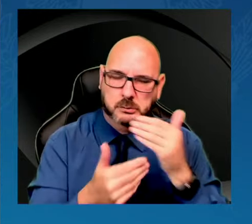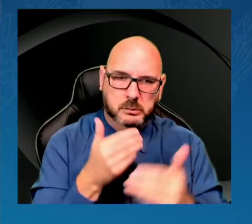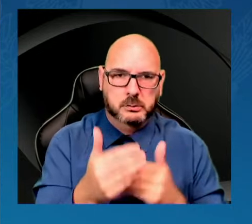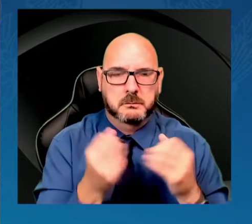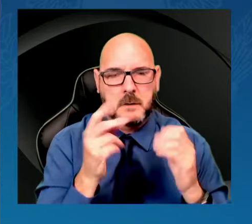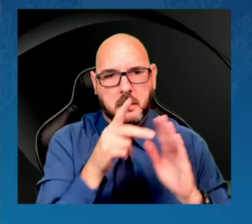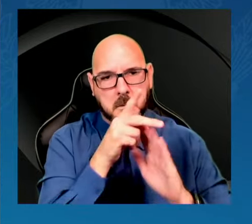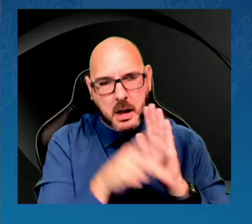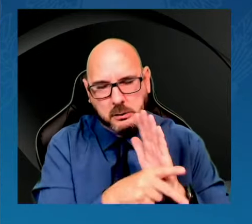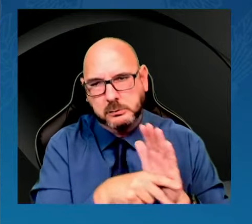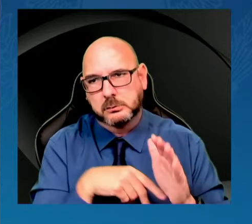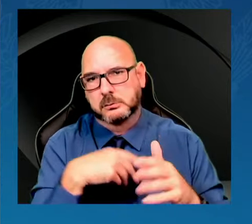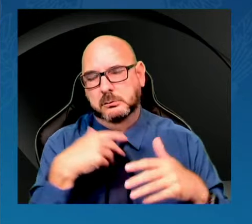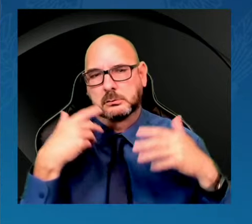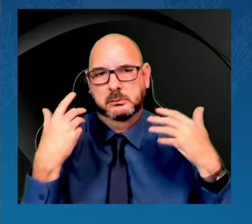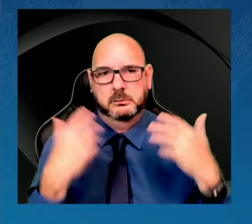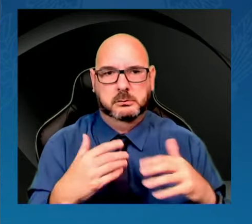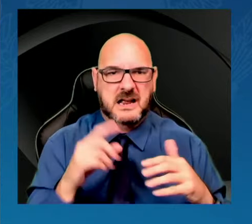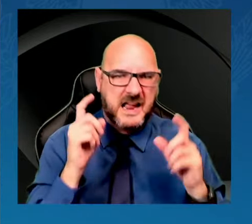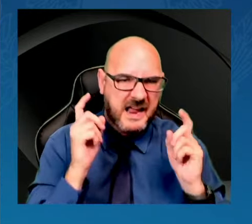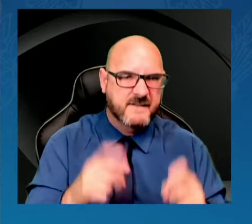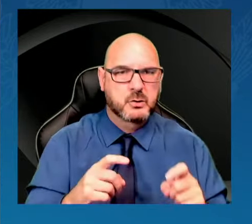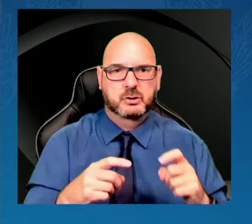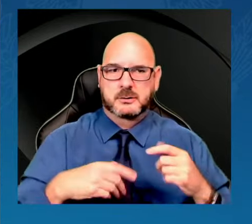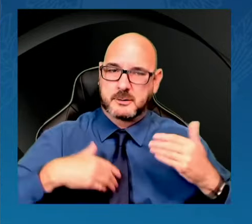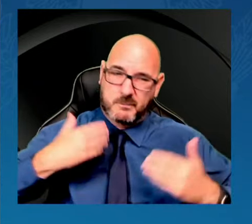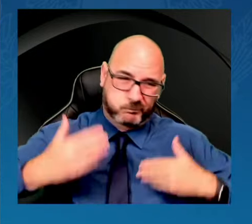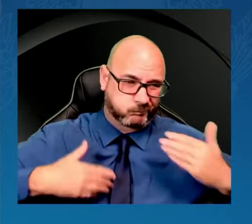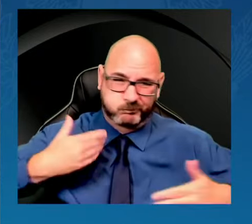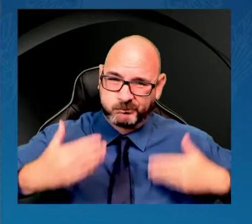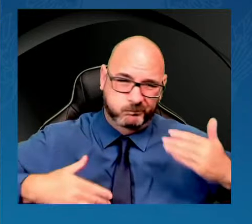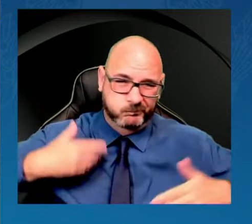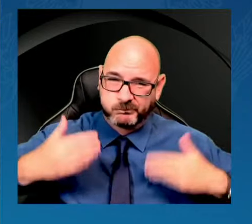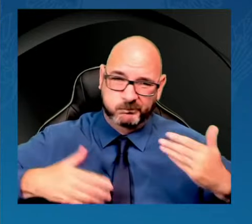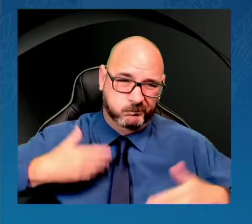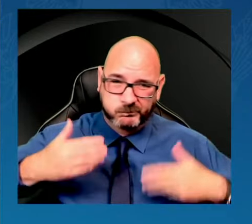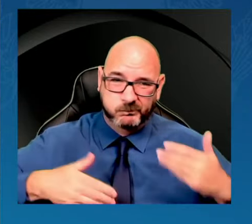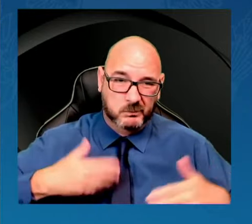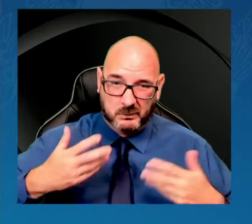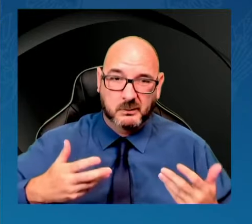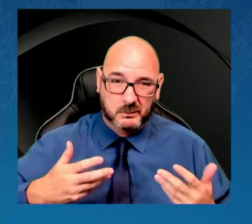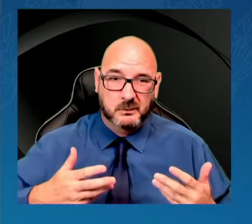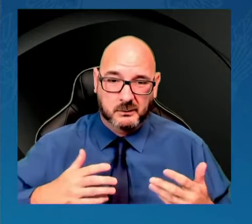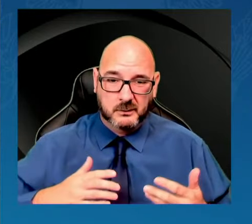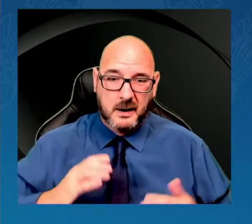implemented in order for our climate to thrive and to survive.